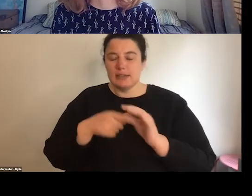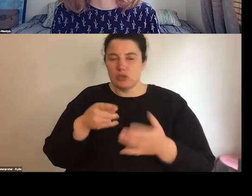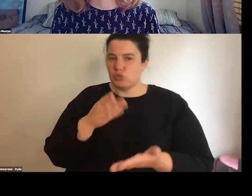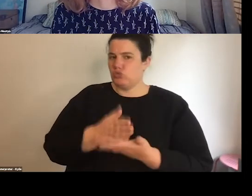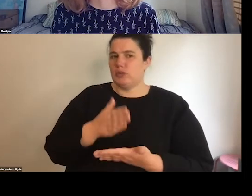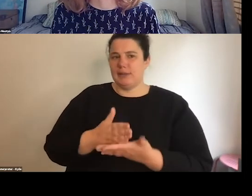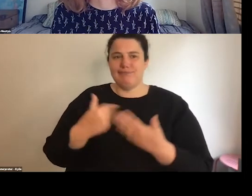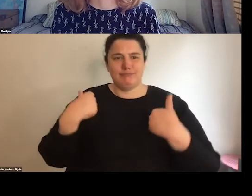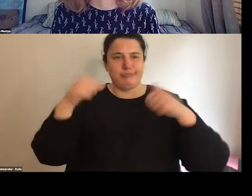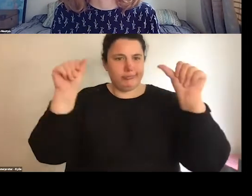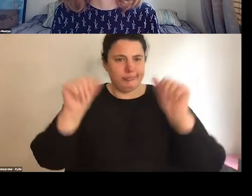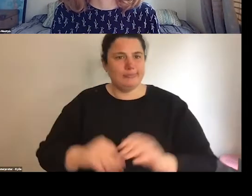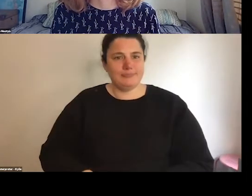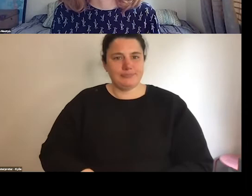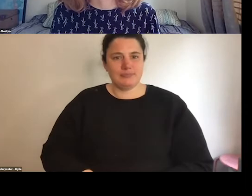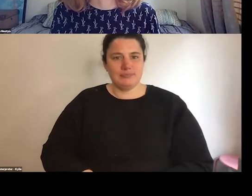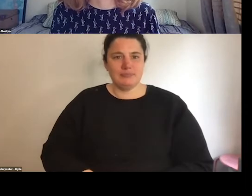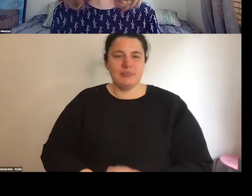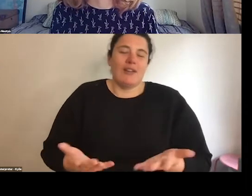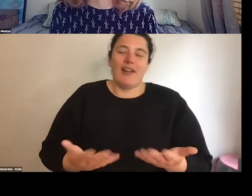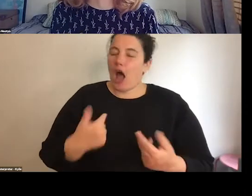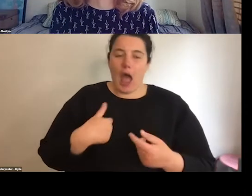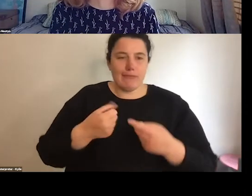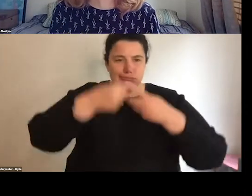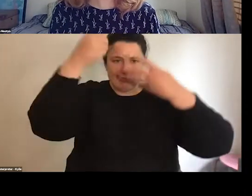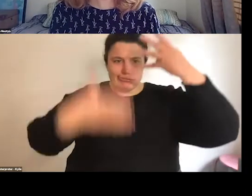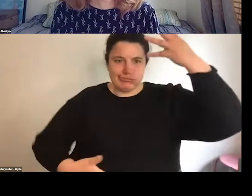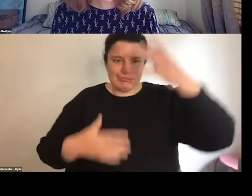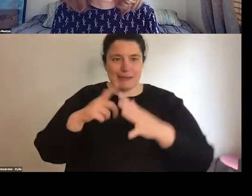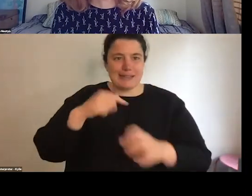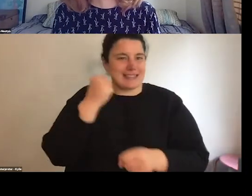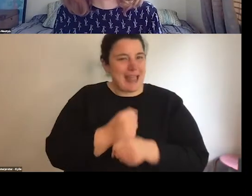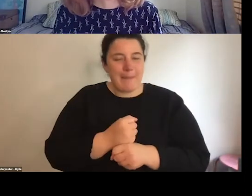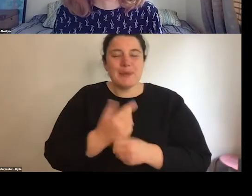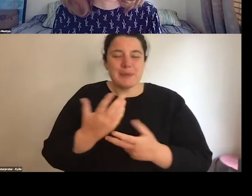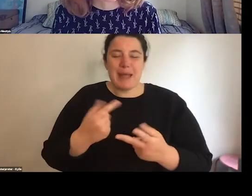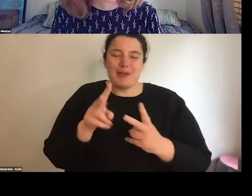really successful. I've got examples all over the place, but there's a few examples.